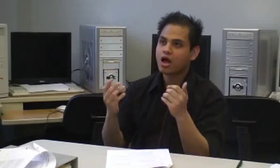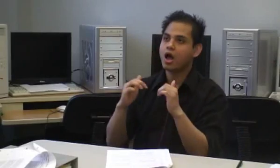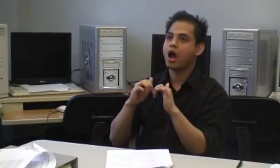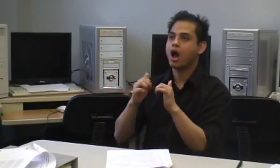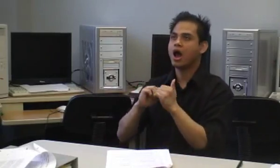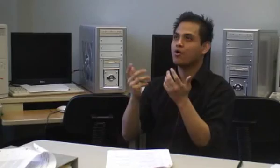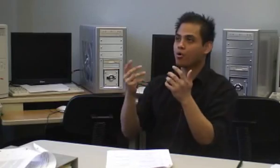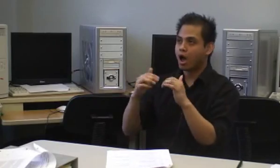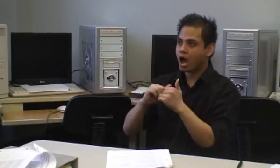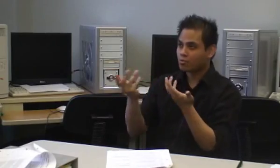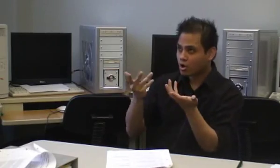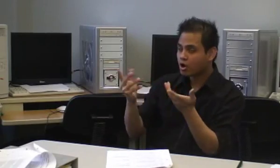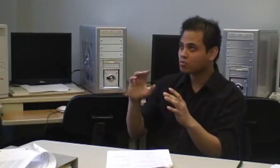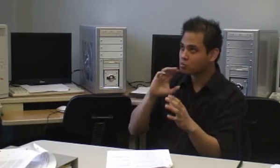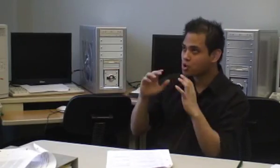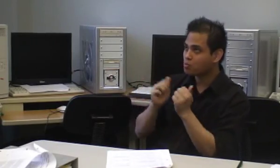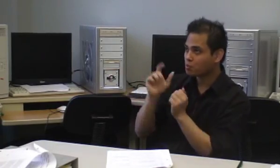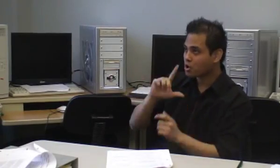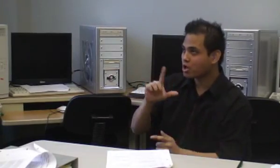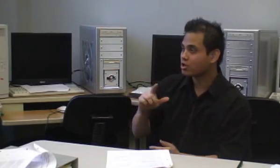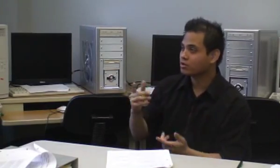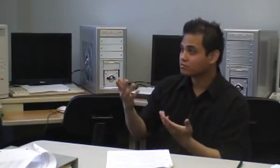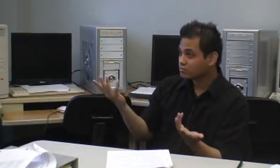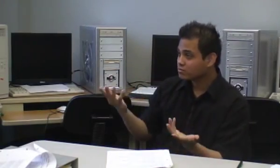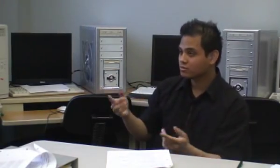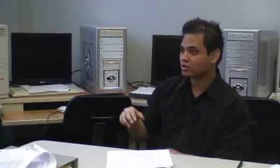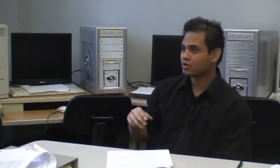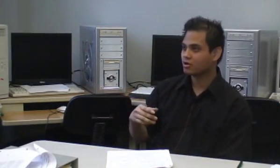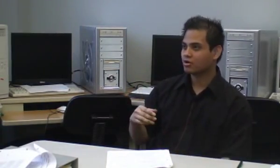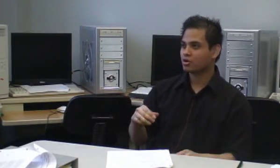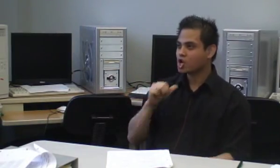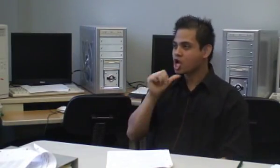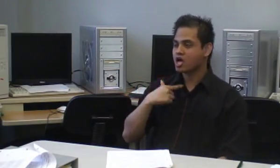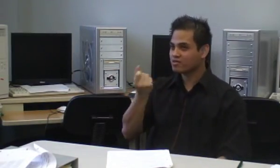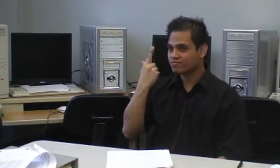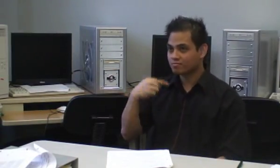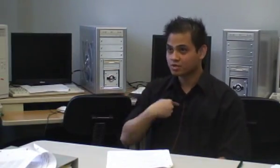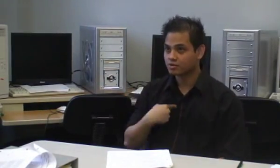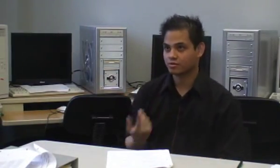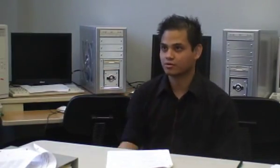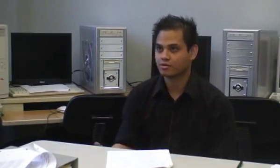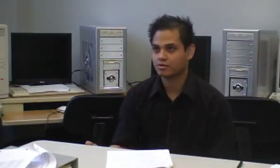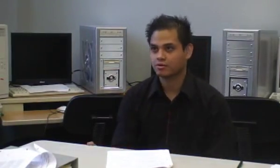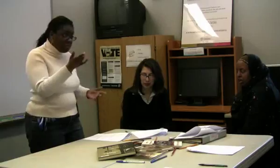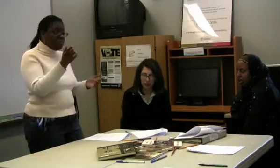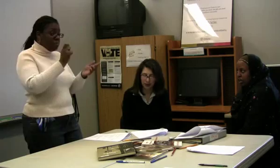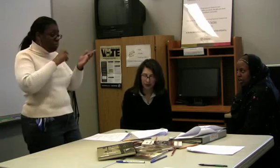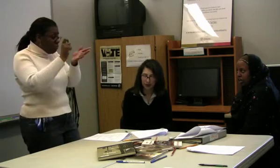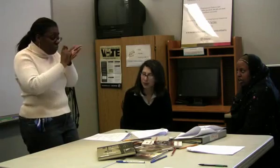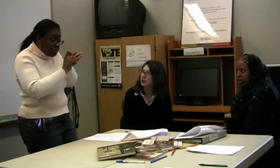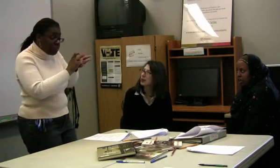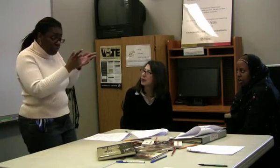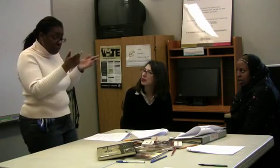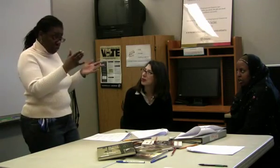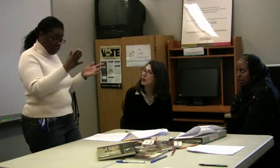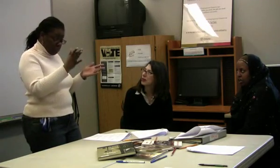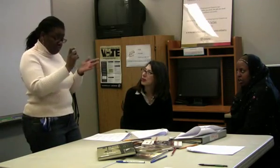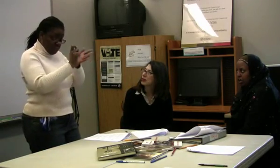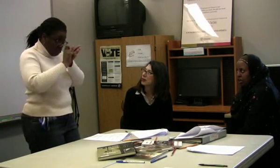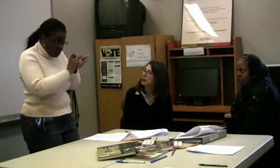How do we communicate with librarians? They will not understand me. We can write notes.